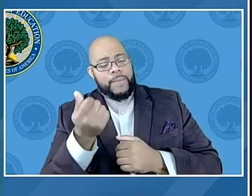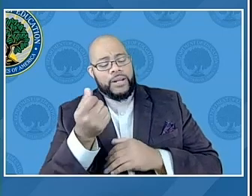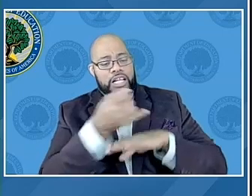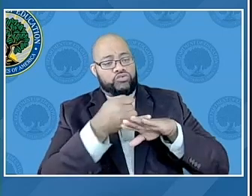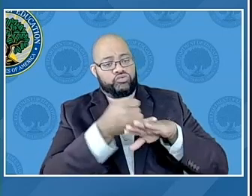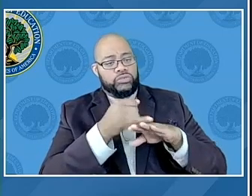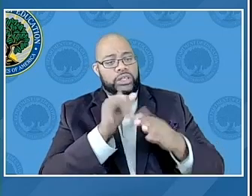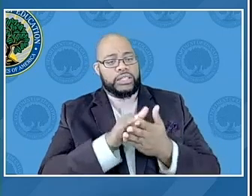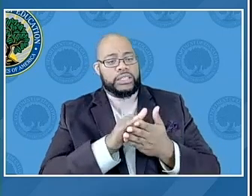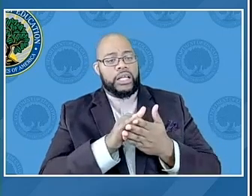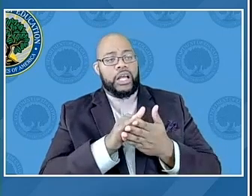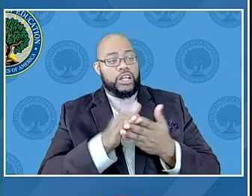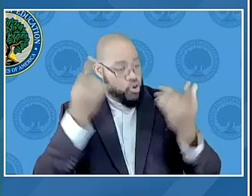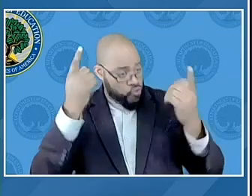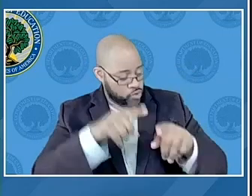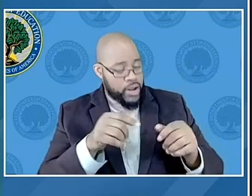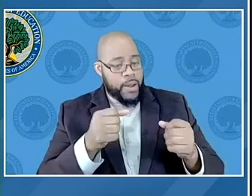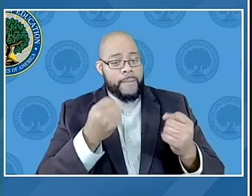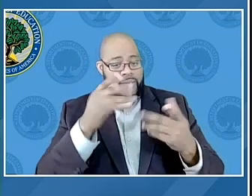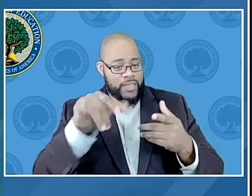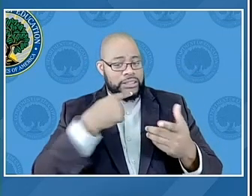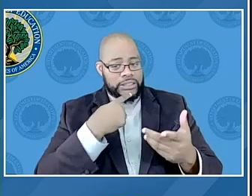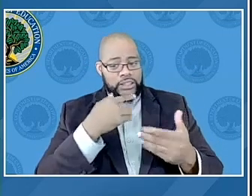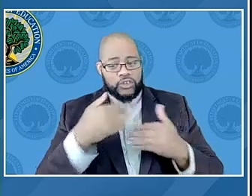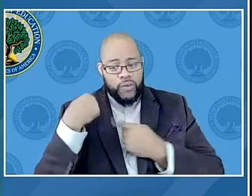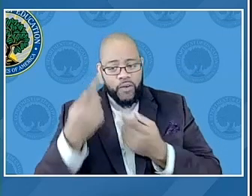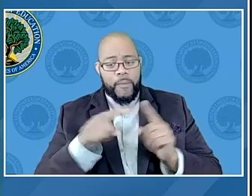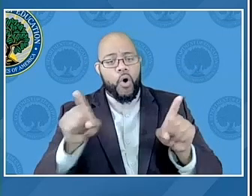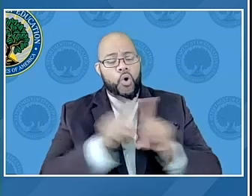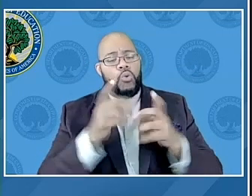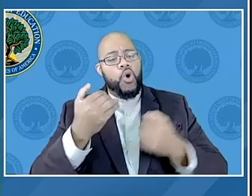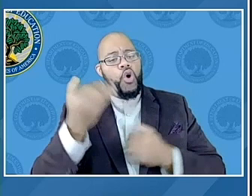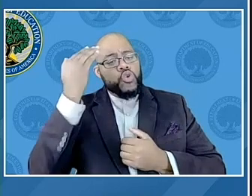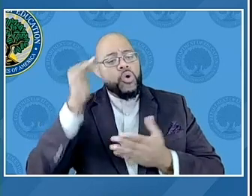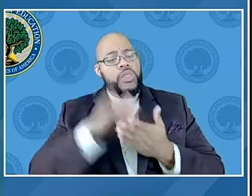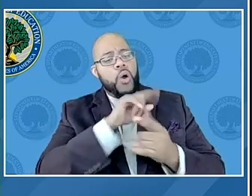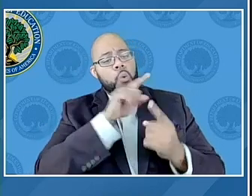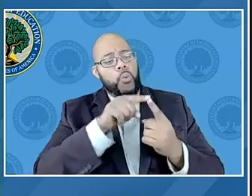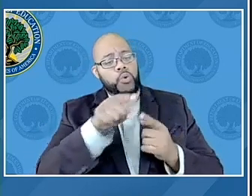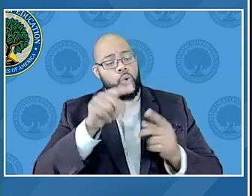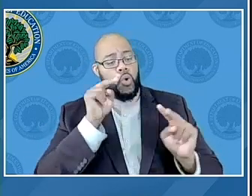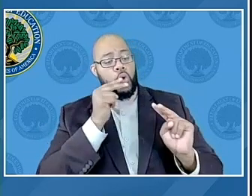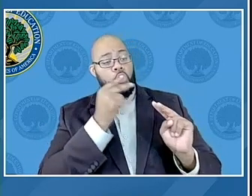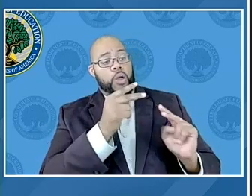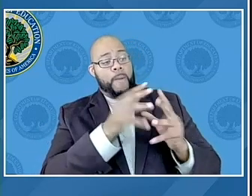And I agree with a lot of what's been said so far. But I do also want to note that when you look at ballooning interest and